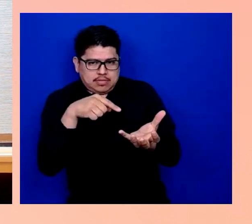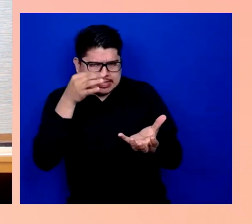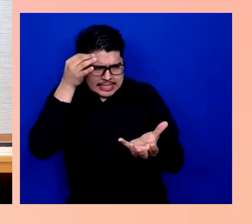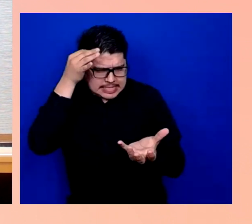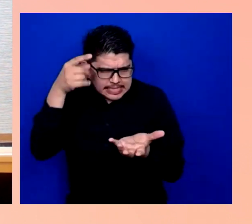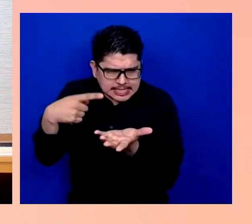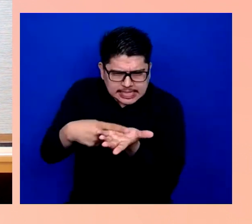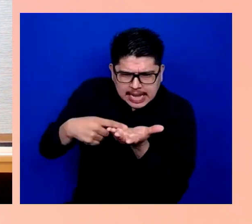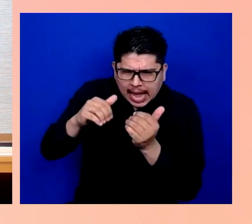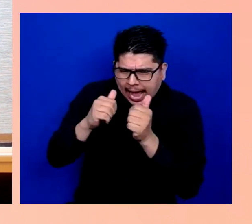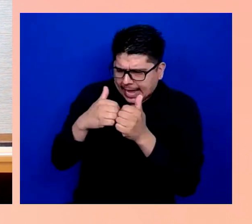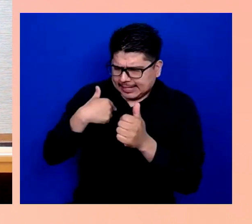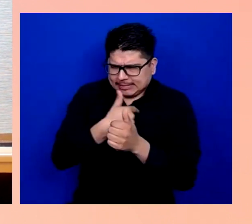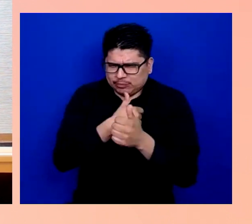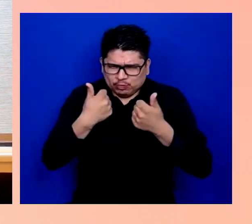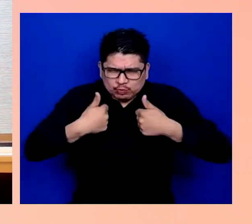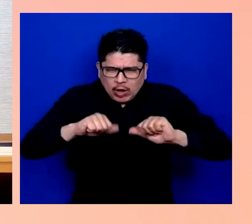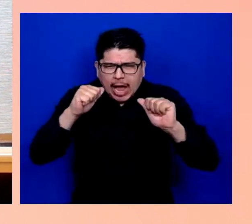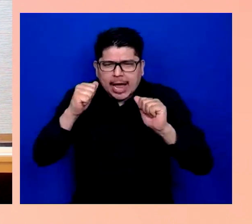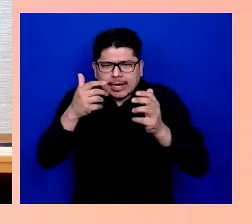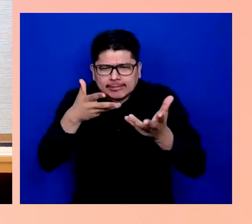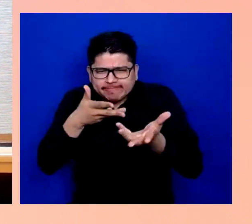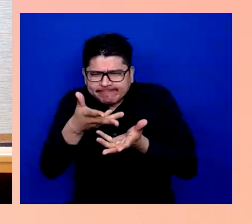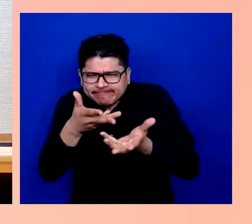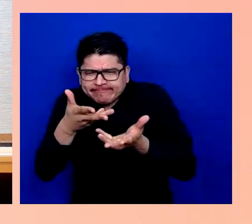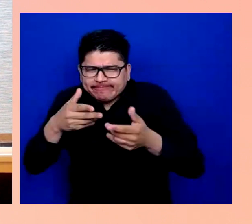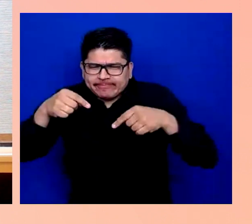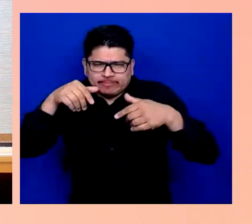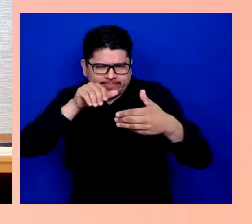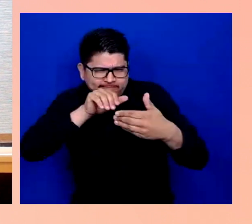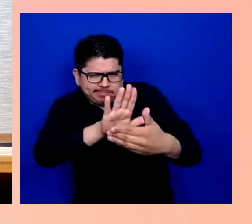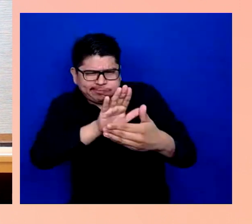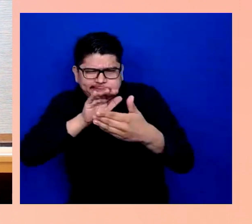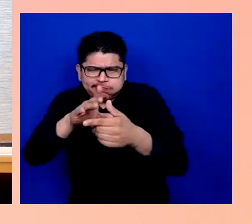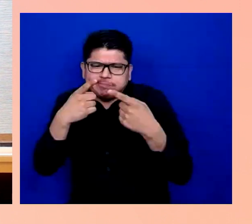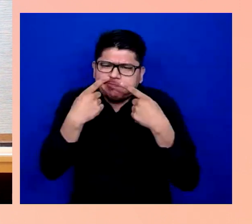or what am I really trying to achieve. It really gives me that emotional drive,